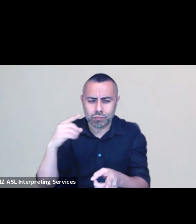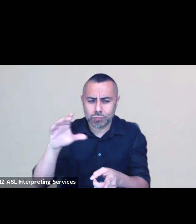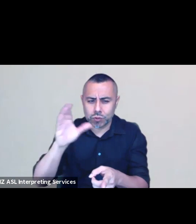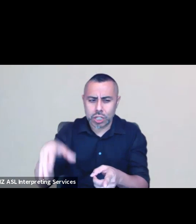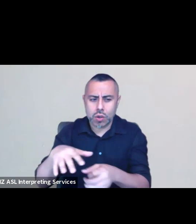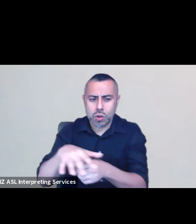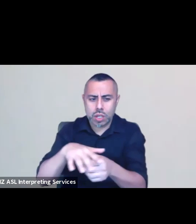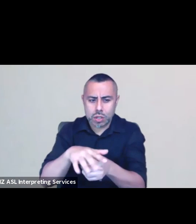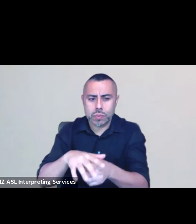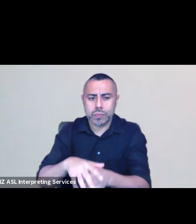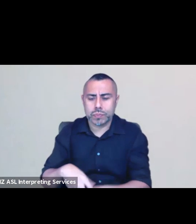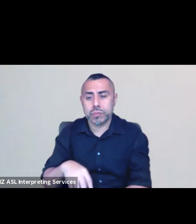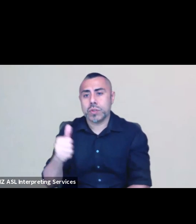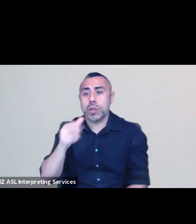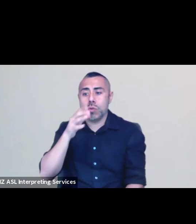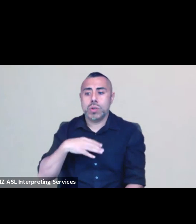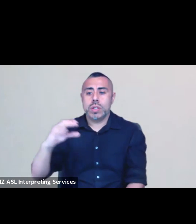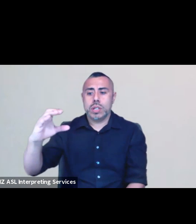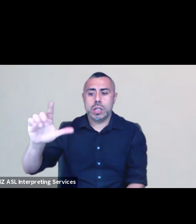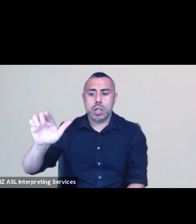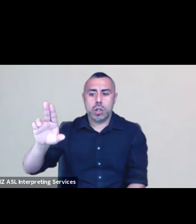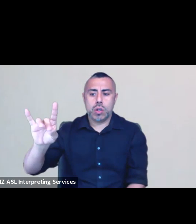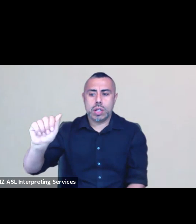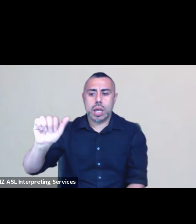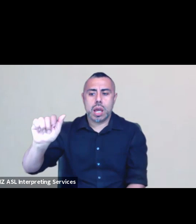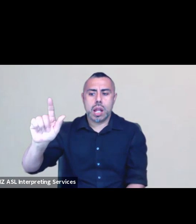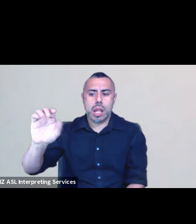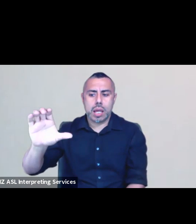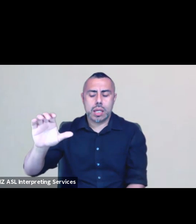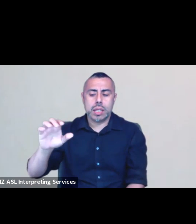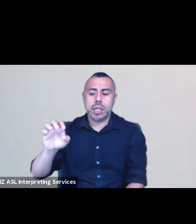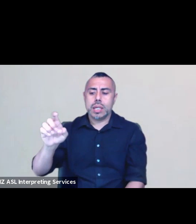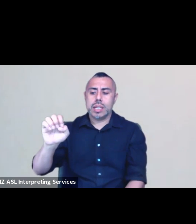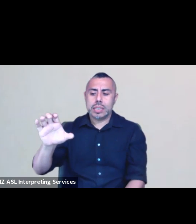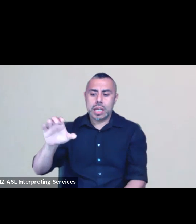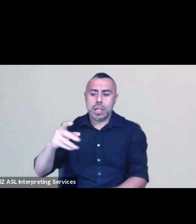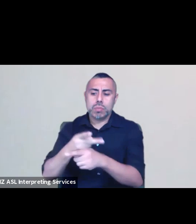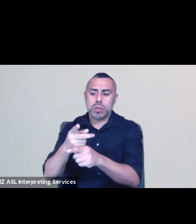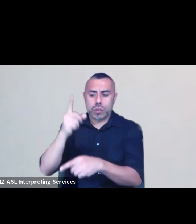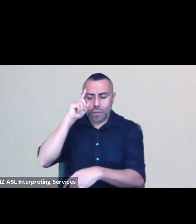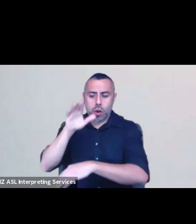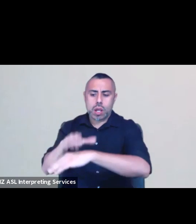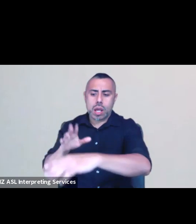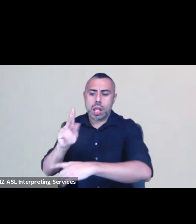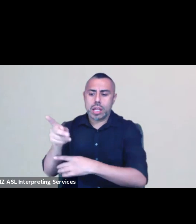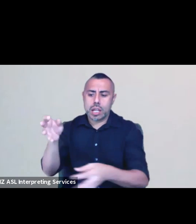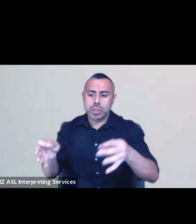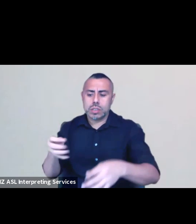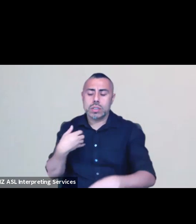This is Claudia Alick, executive producer of CALLING UP Justice calling in from the territory of the Ohlone peoples,